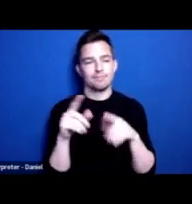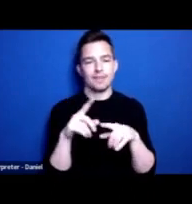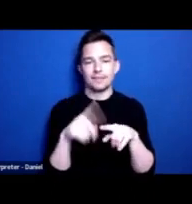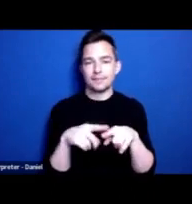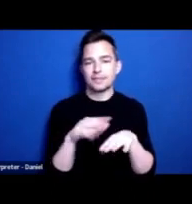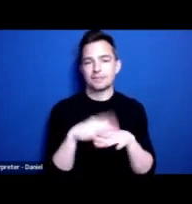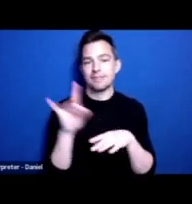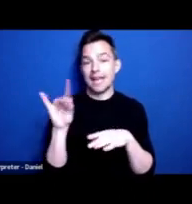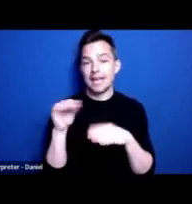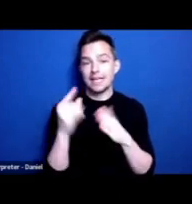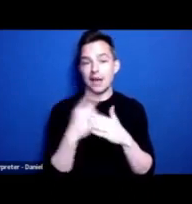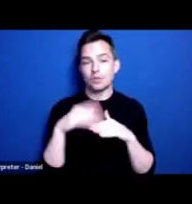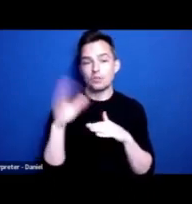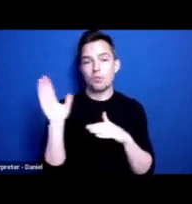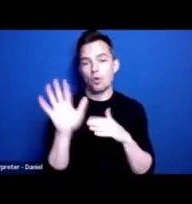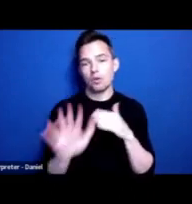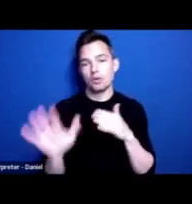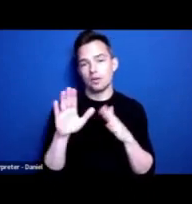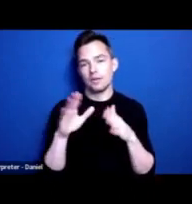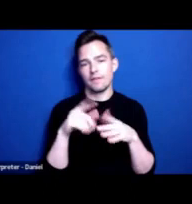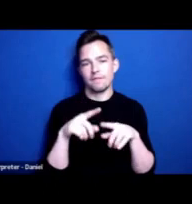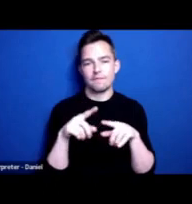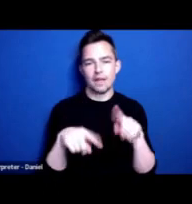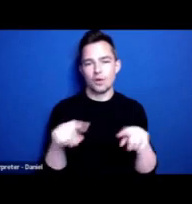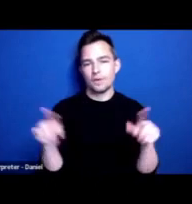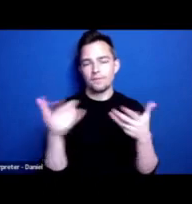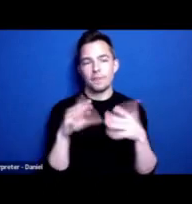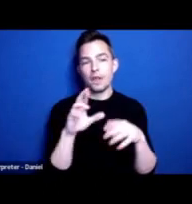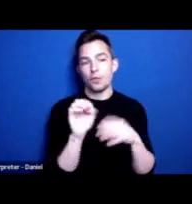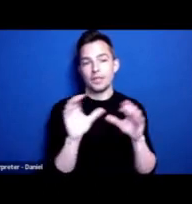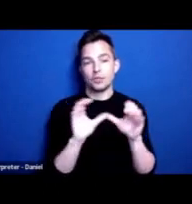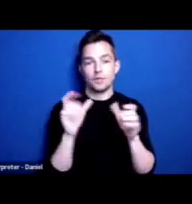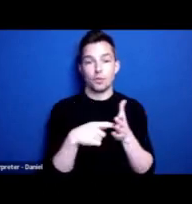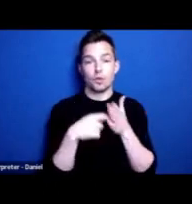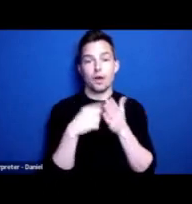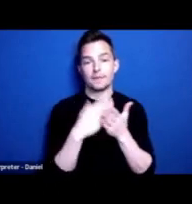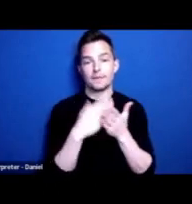paid certified peer support. The train volunteers are people that